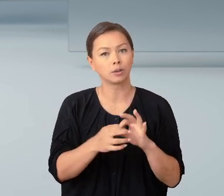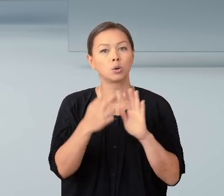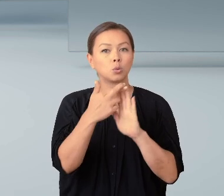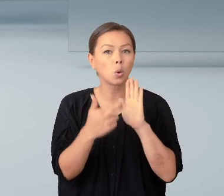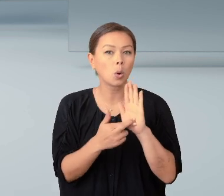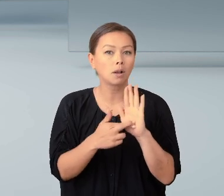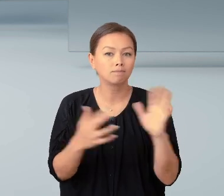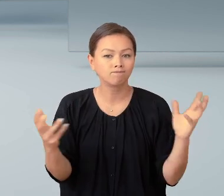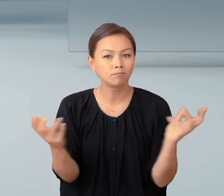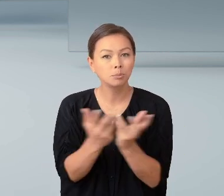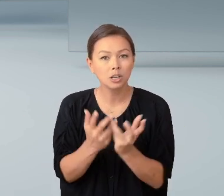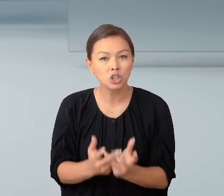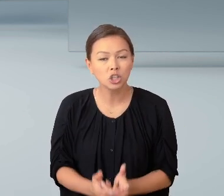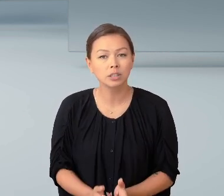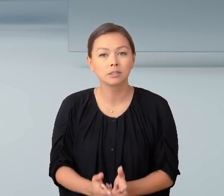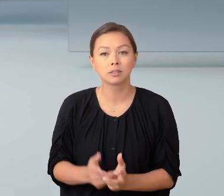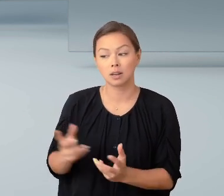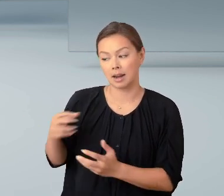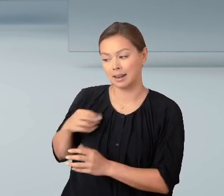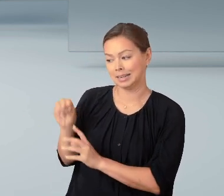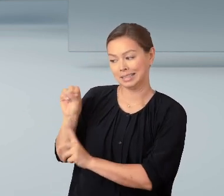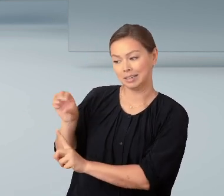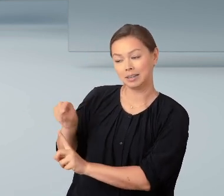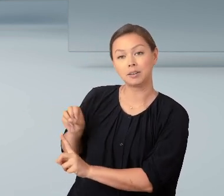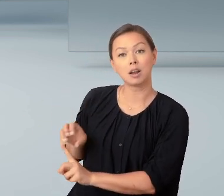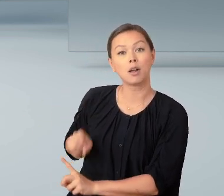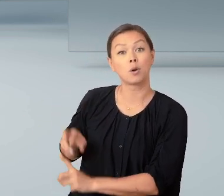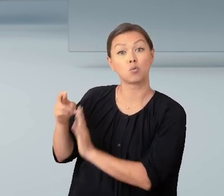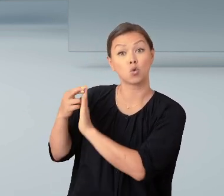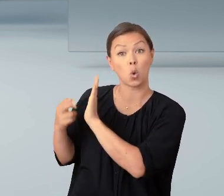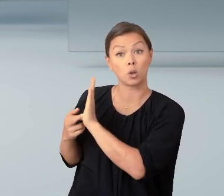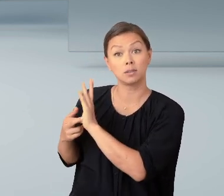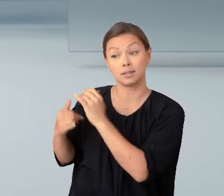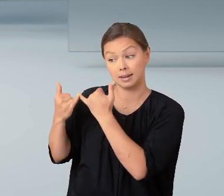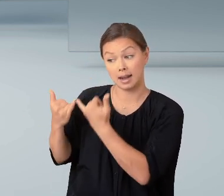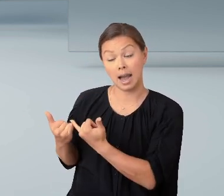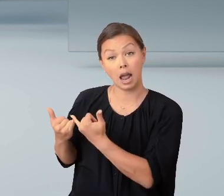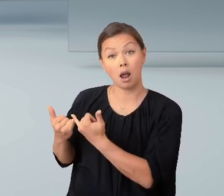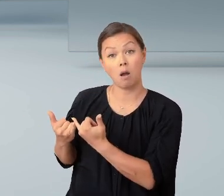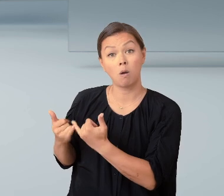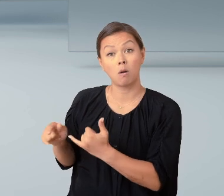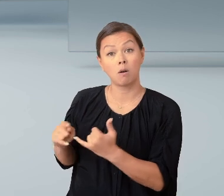from Copilot, you can quickly compare and map incoming e-invoices